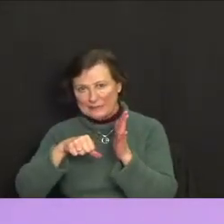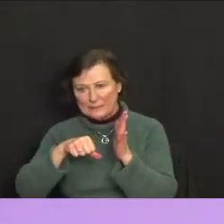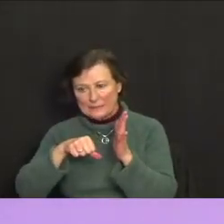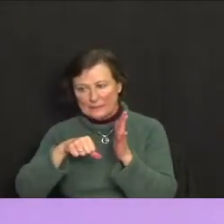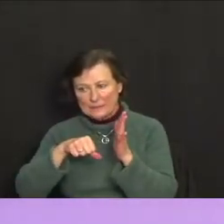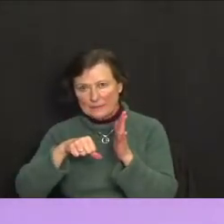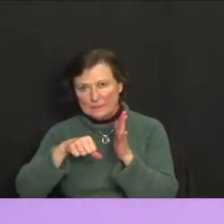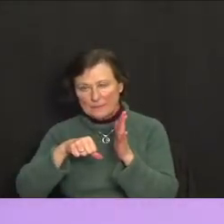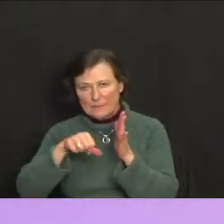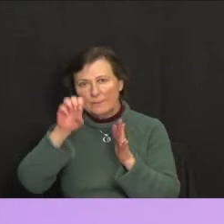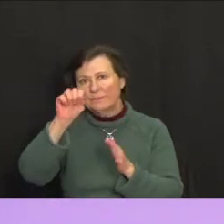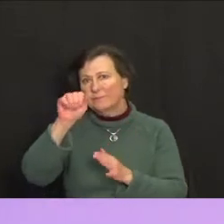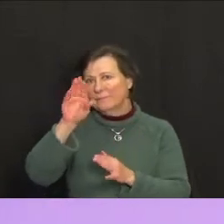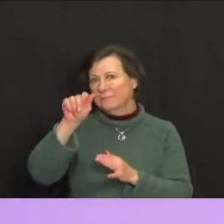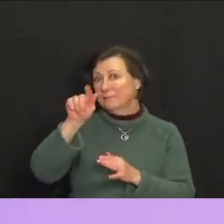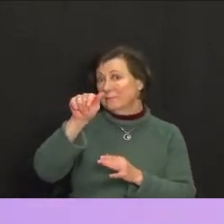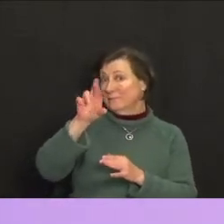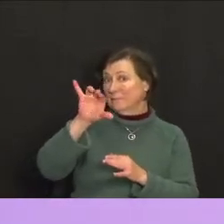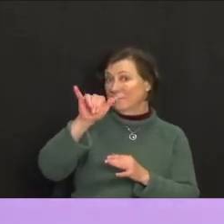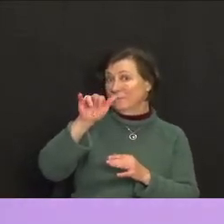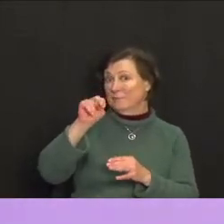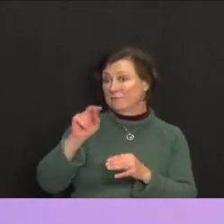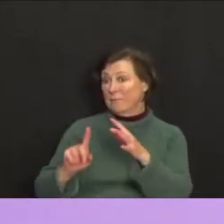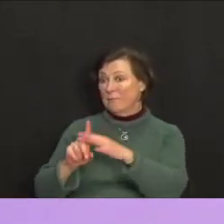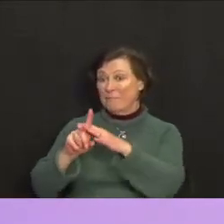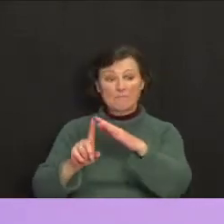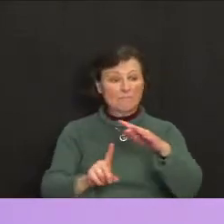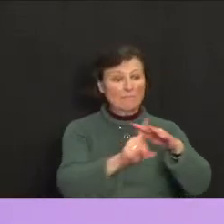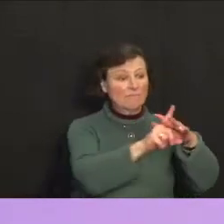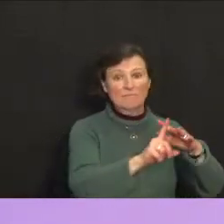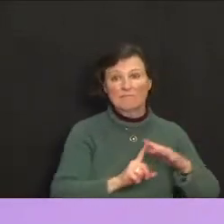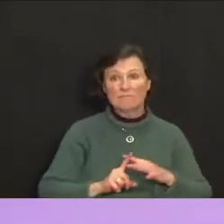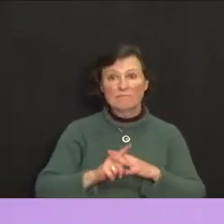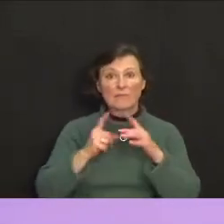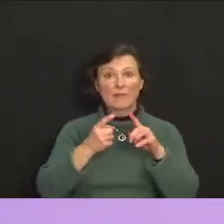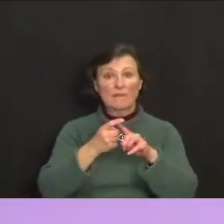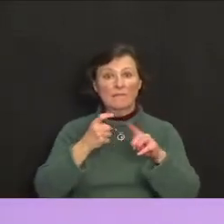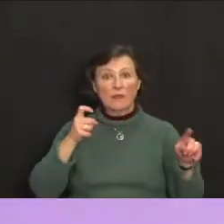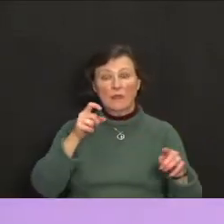Sabbatarian groups would arise from time to time from the Reformation to the present, and